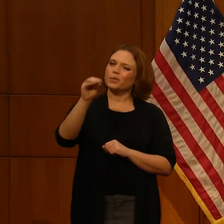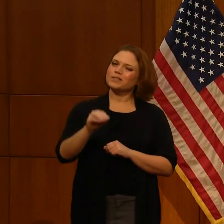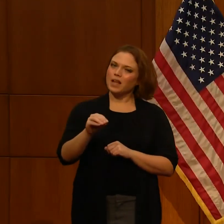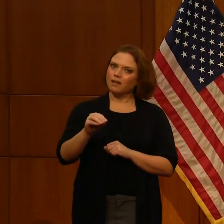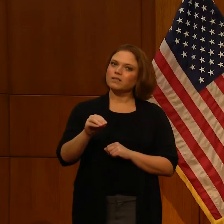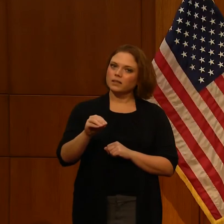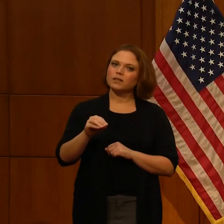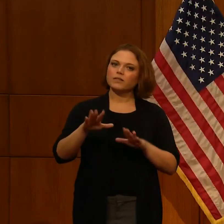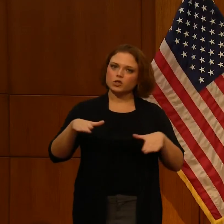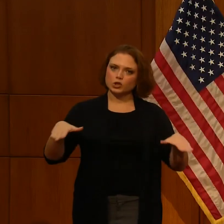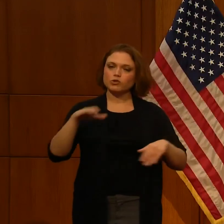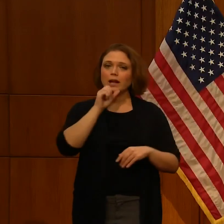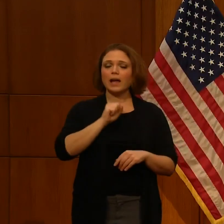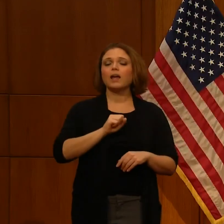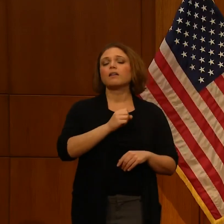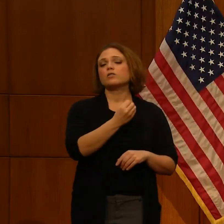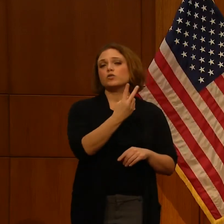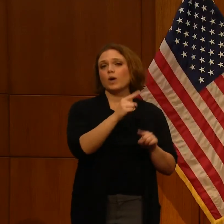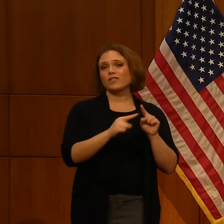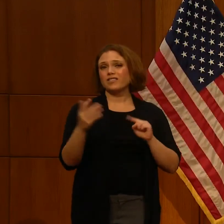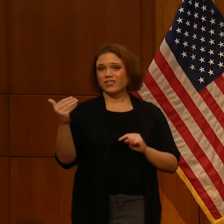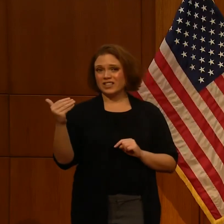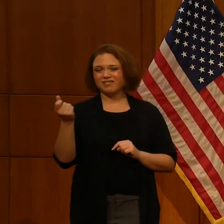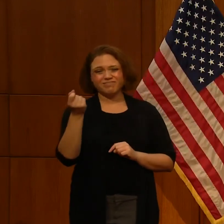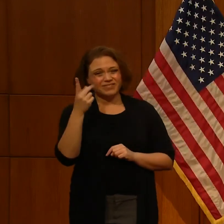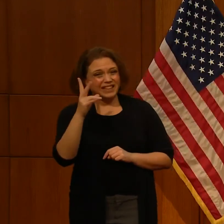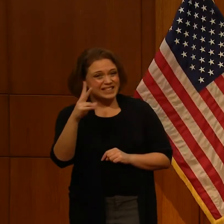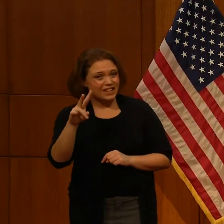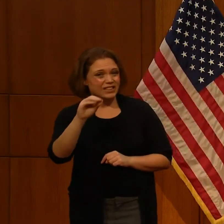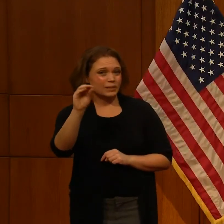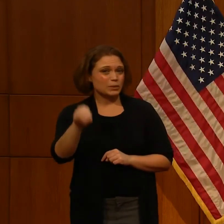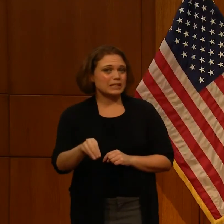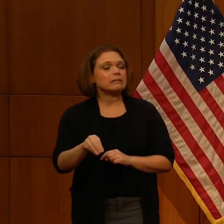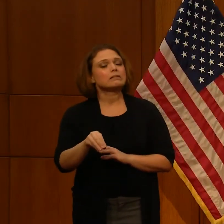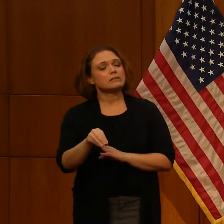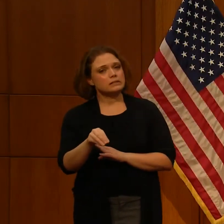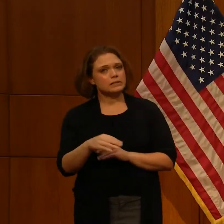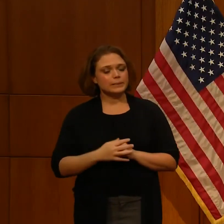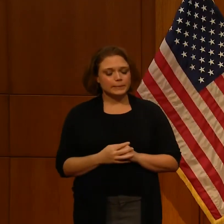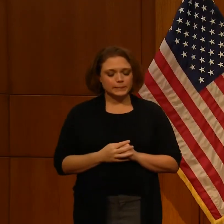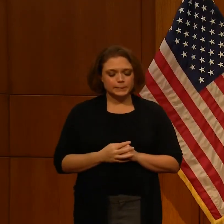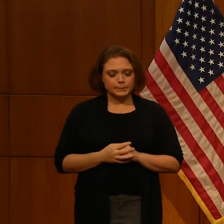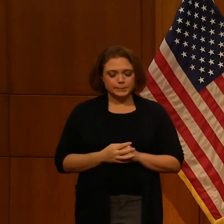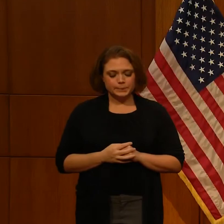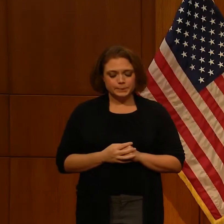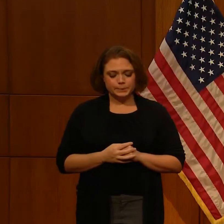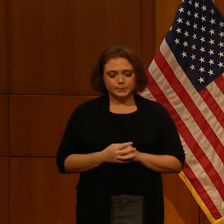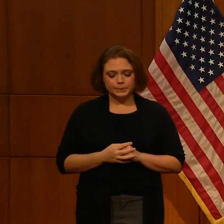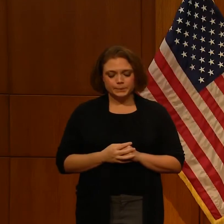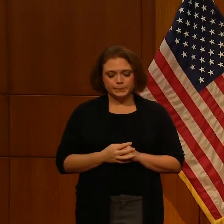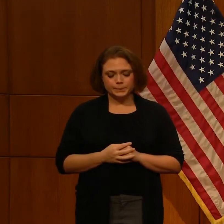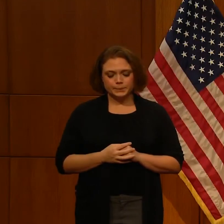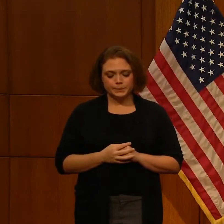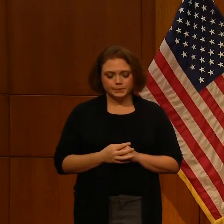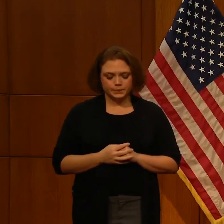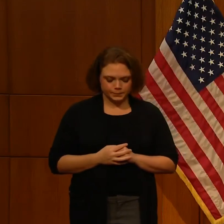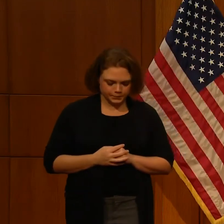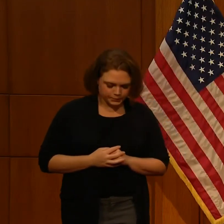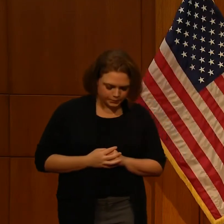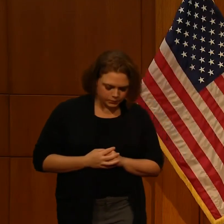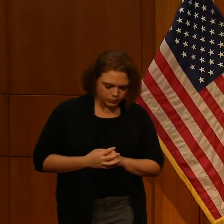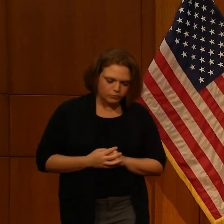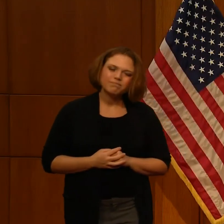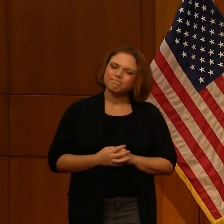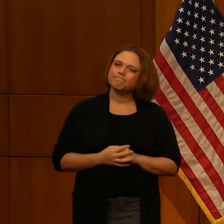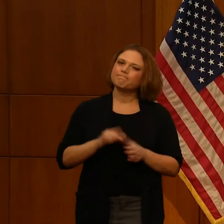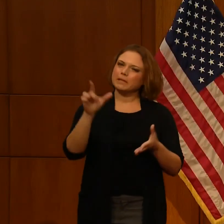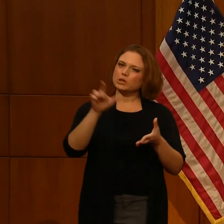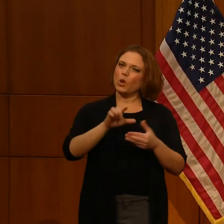JUST 17% OF CHILDREN AGED 12 TO